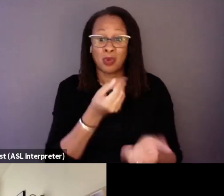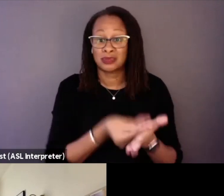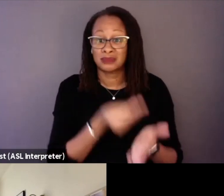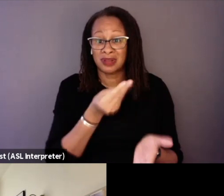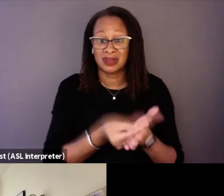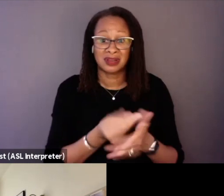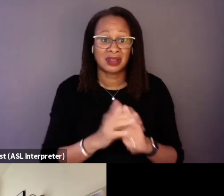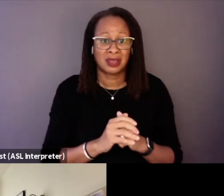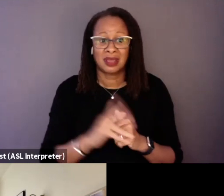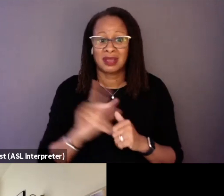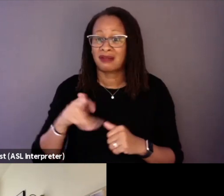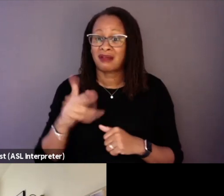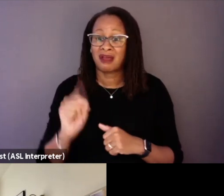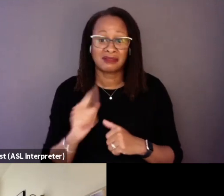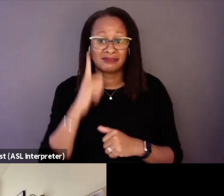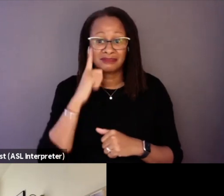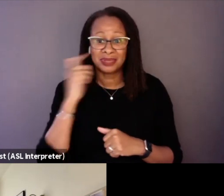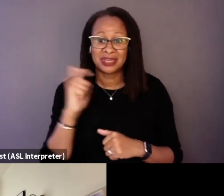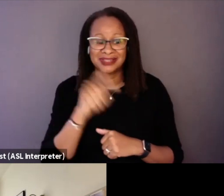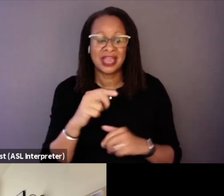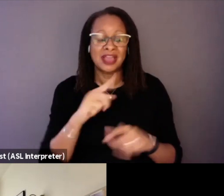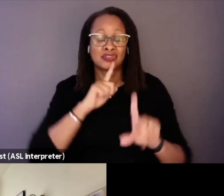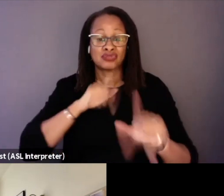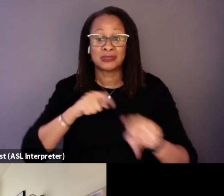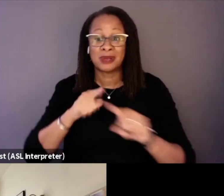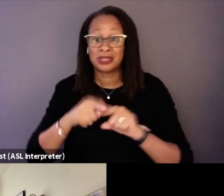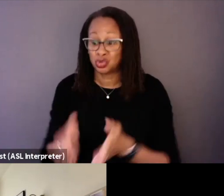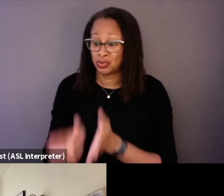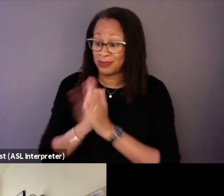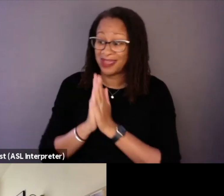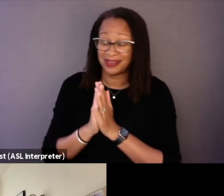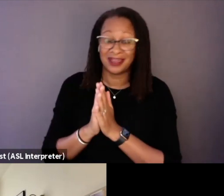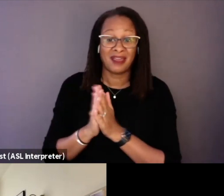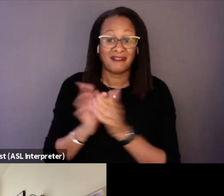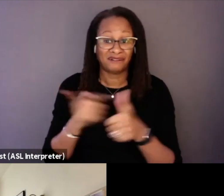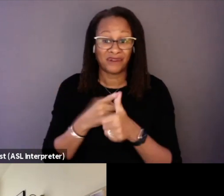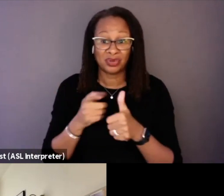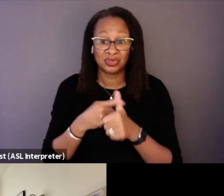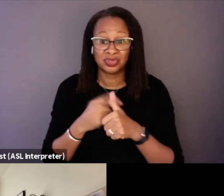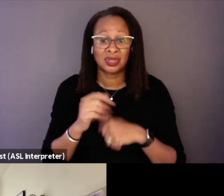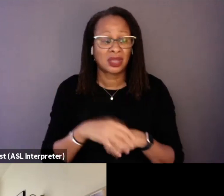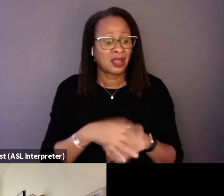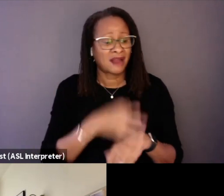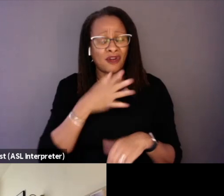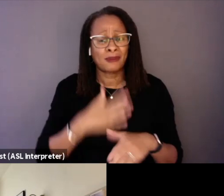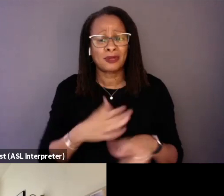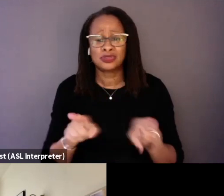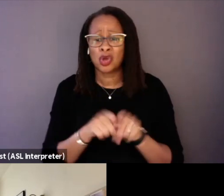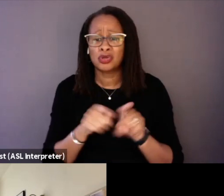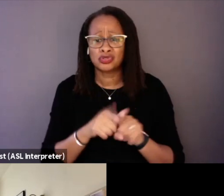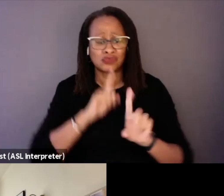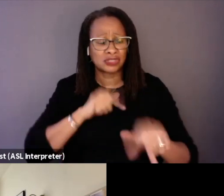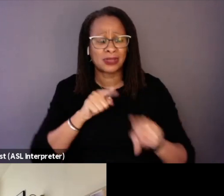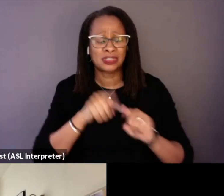because the farmer is responding to a demand, number one, and the farmer is also responding to his own survival.